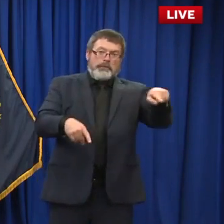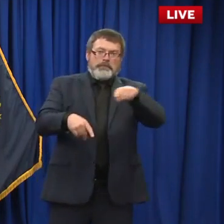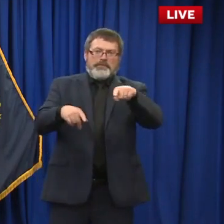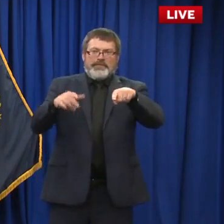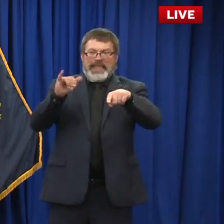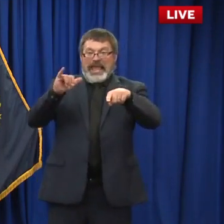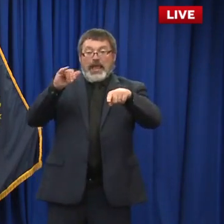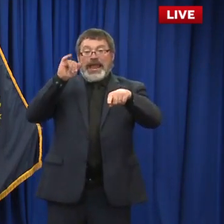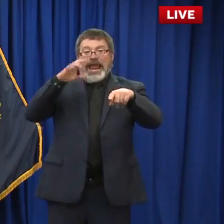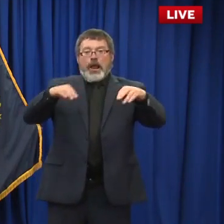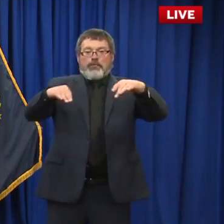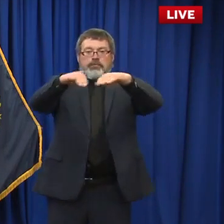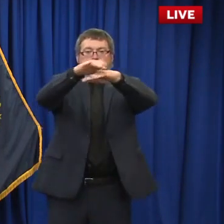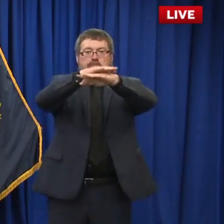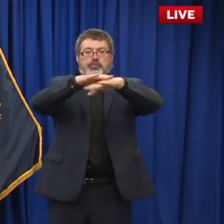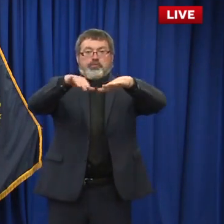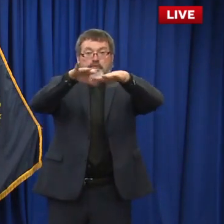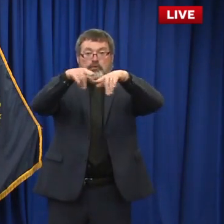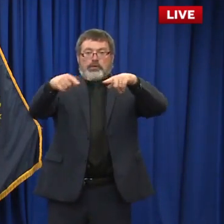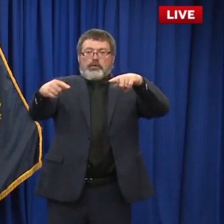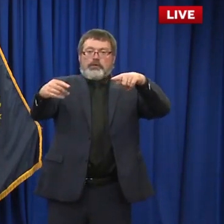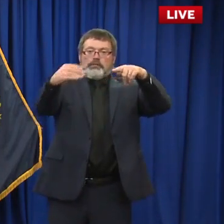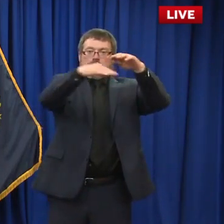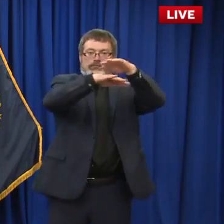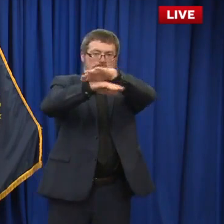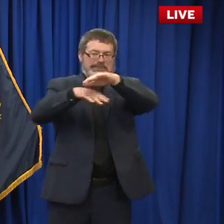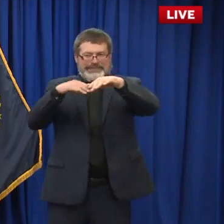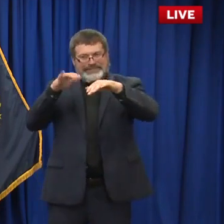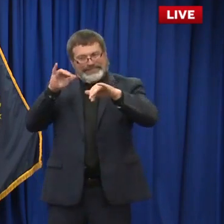THE DAY, SO GETTING THAT AIRFLOW IN THEIR AIR EXCHANGES IS REALLY CRITICAL.